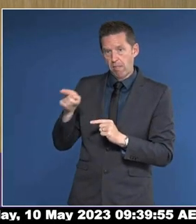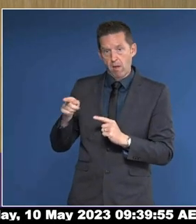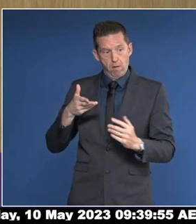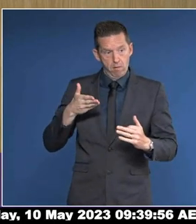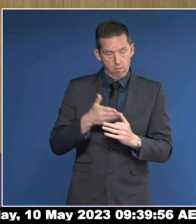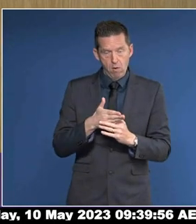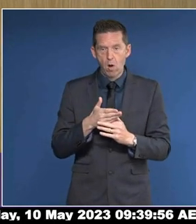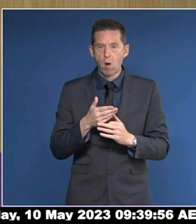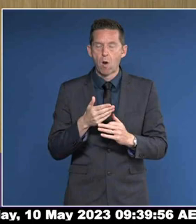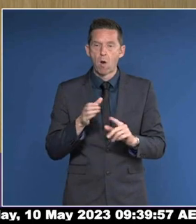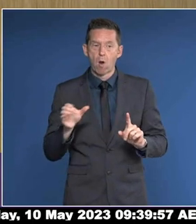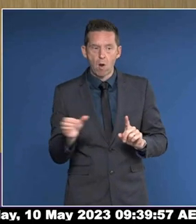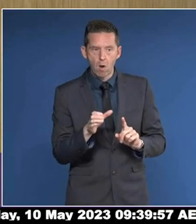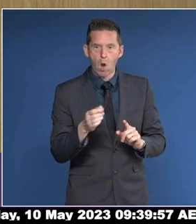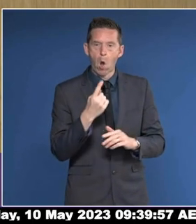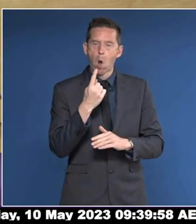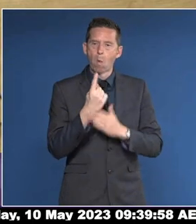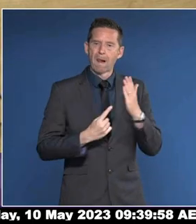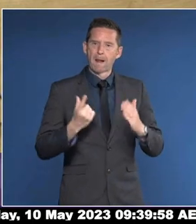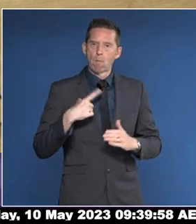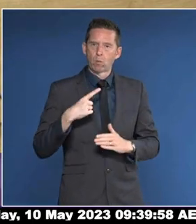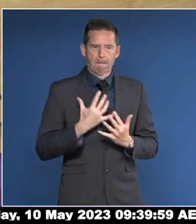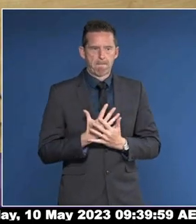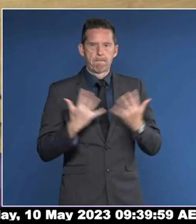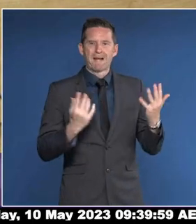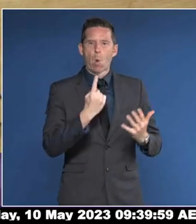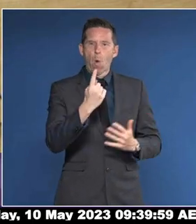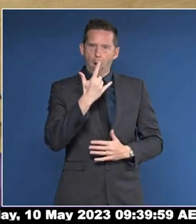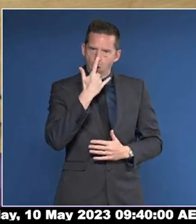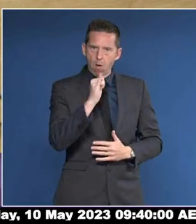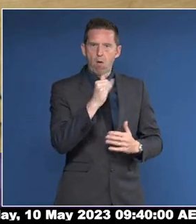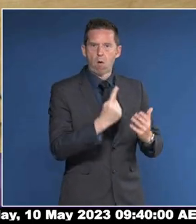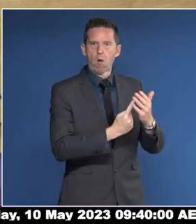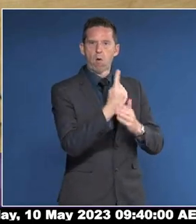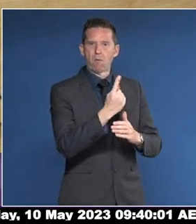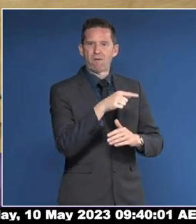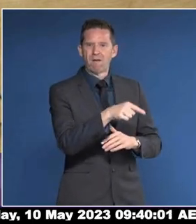particular acute circumstance at the time, and that none of the interventions